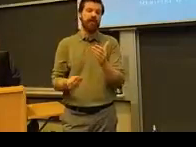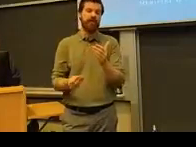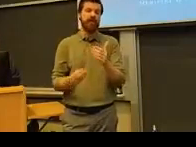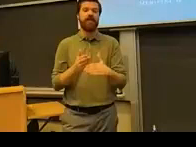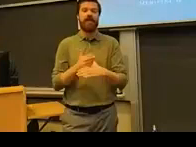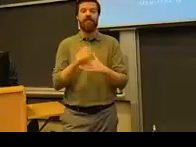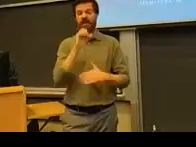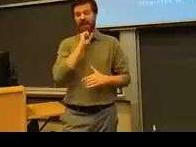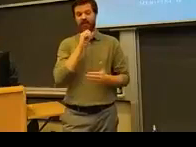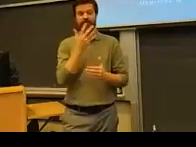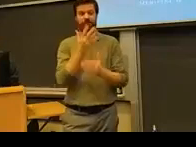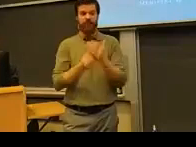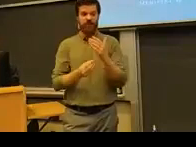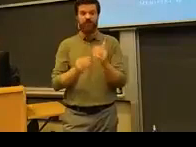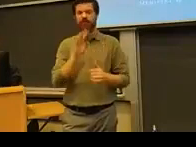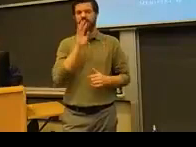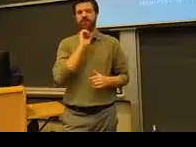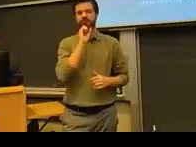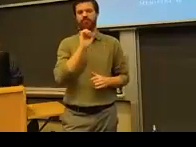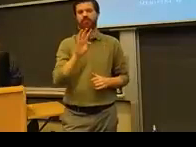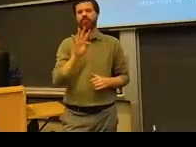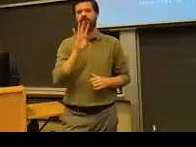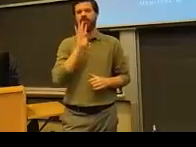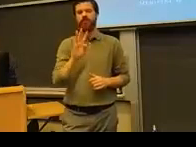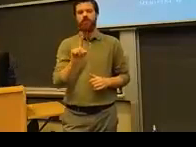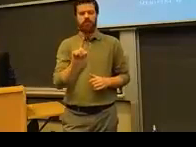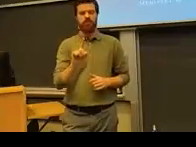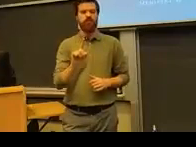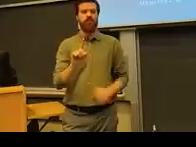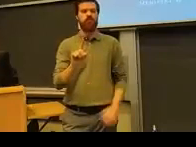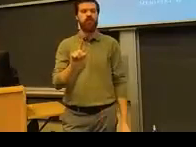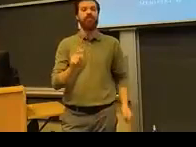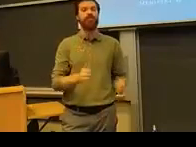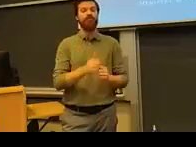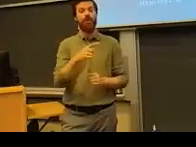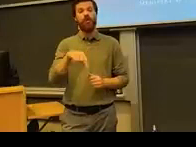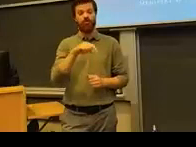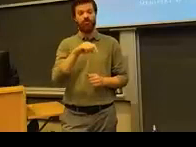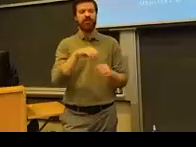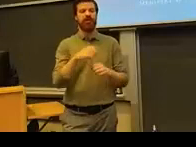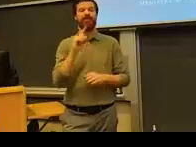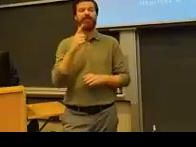for those patients was around 41 years old and most of them within the first year after their